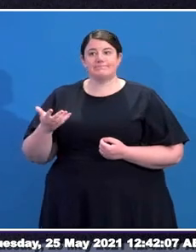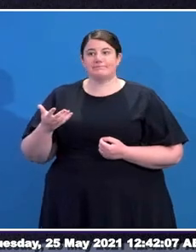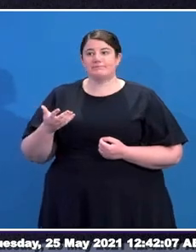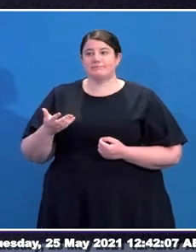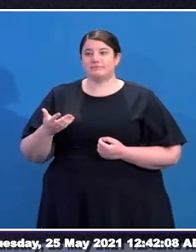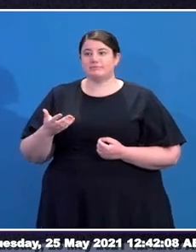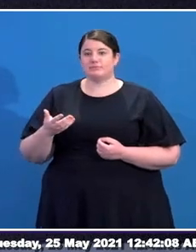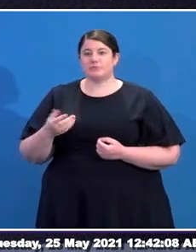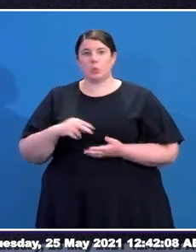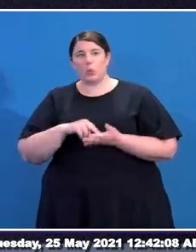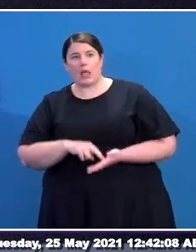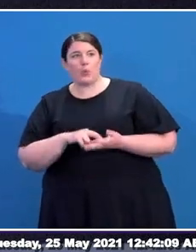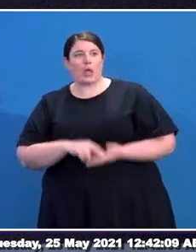just waiting at the red traffic light."